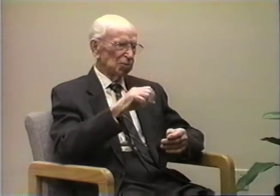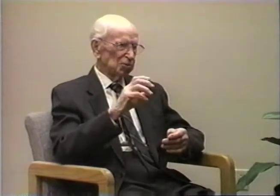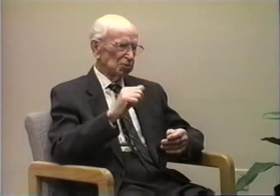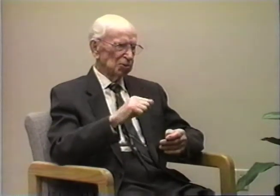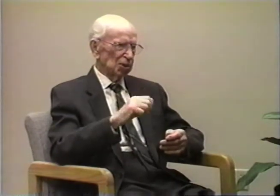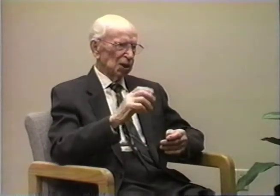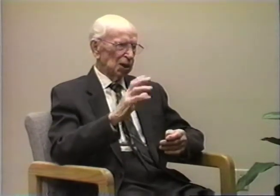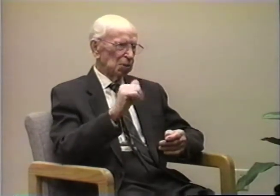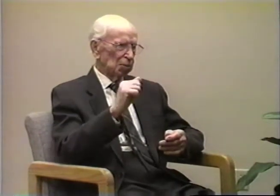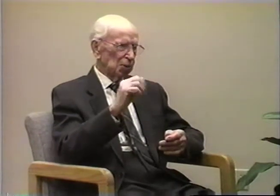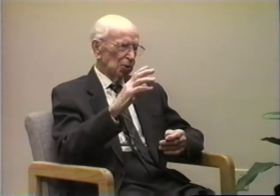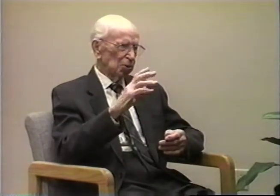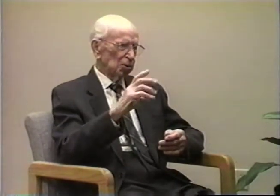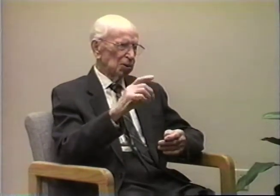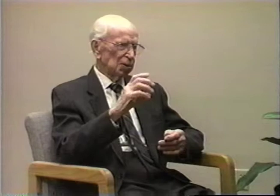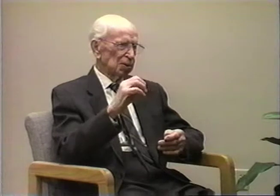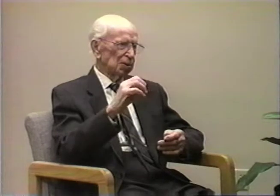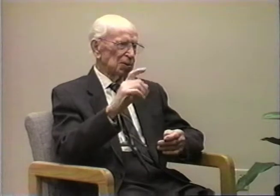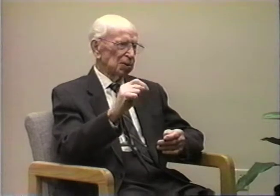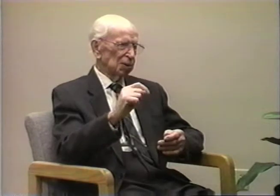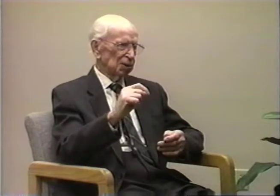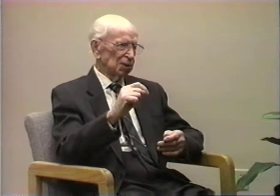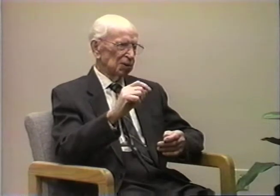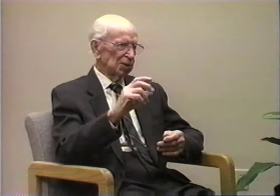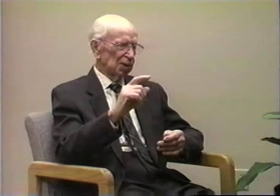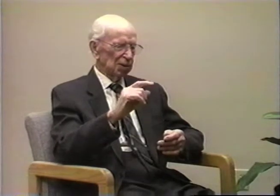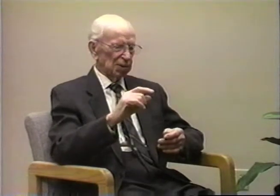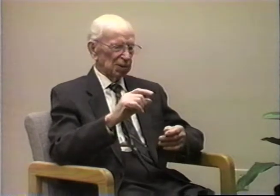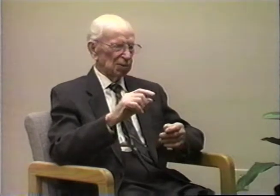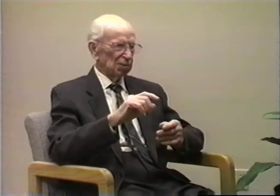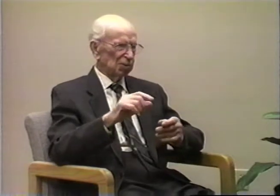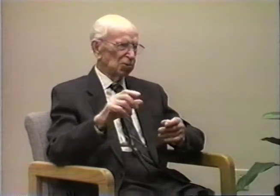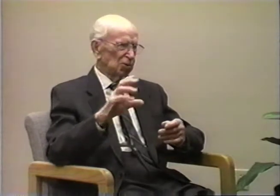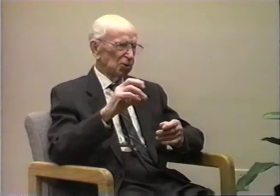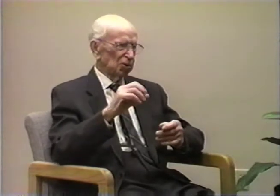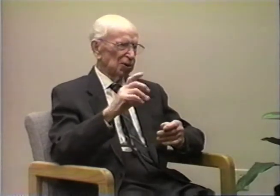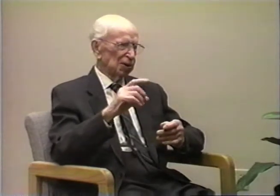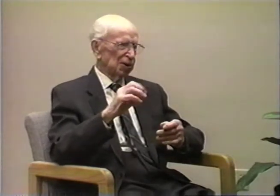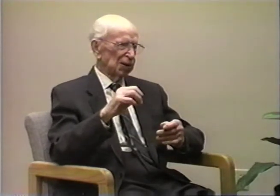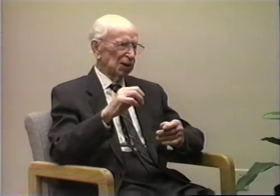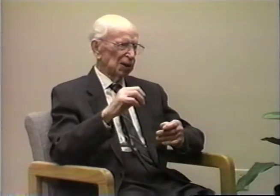Well, it seems appropriate that we've made the change to the new technology.